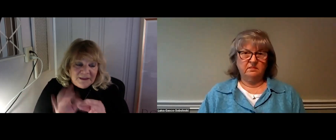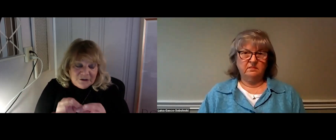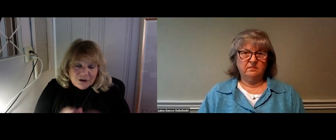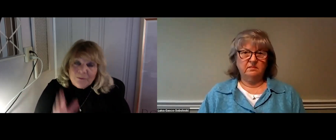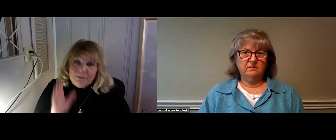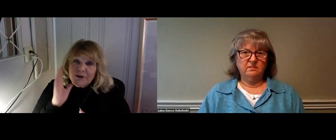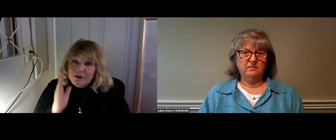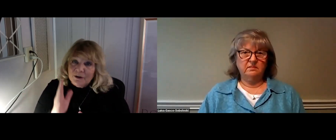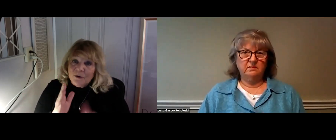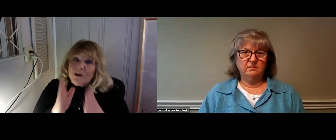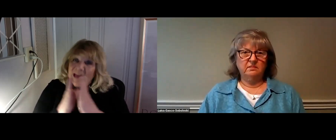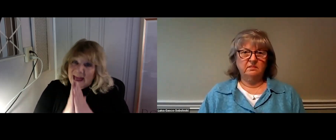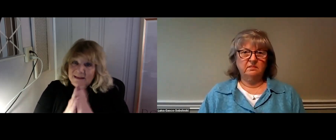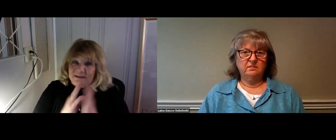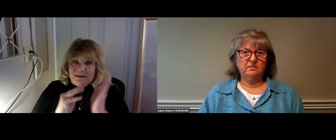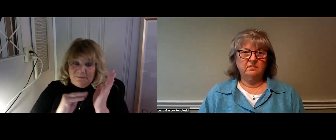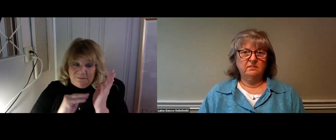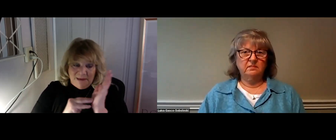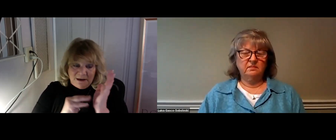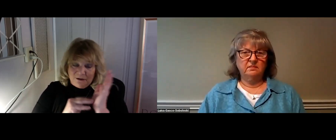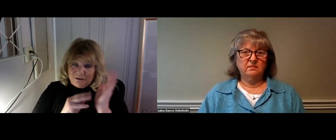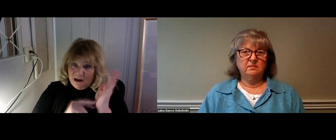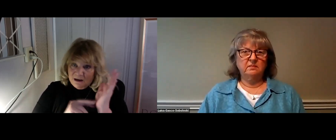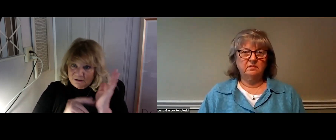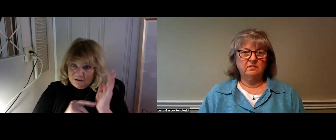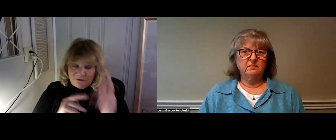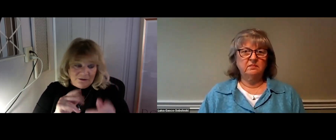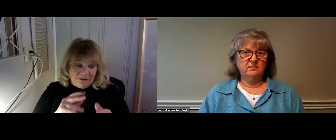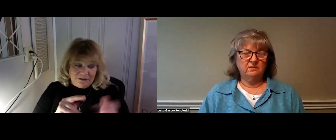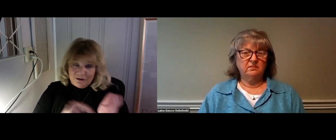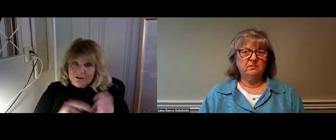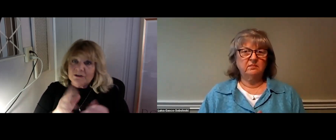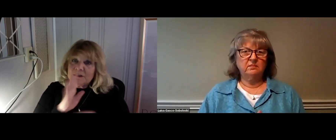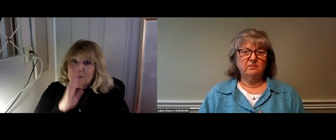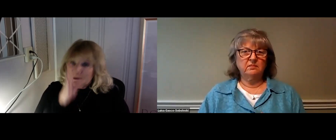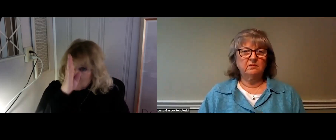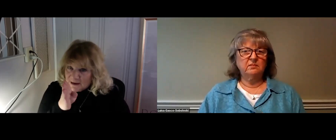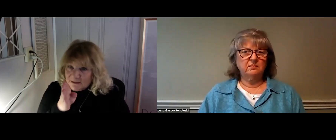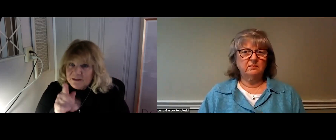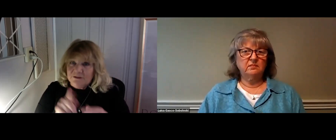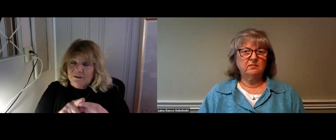interpreter will ask the medical doctor or the nurse to speak directly to the